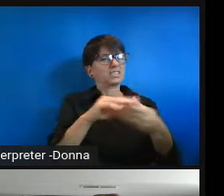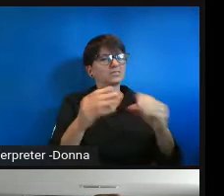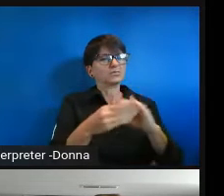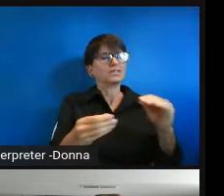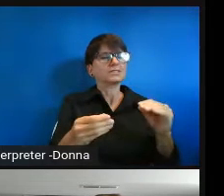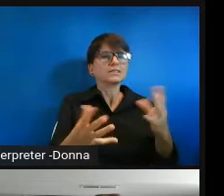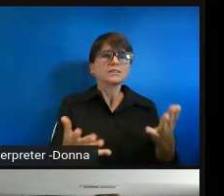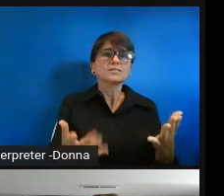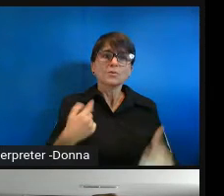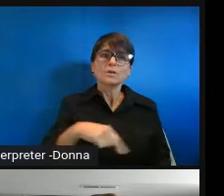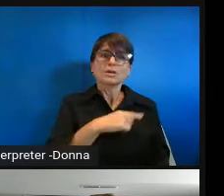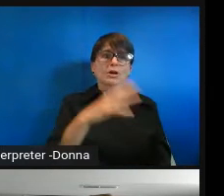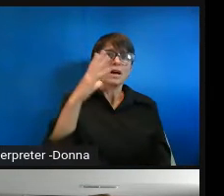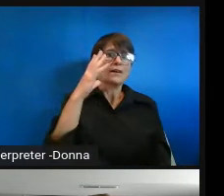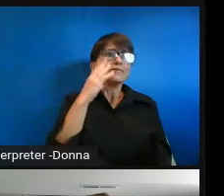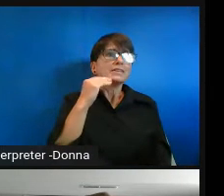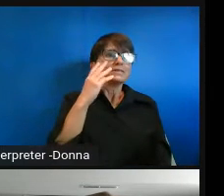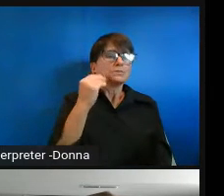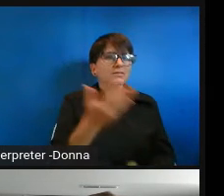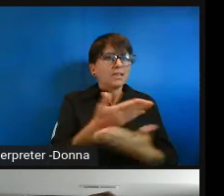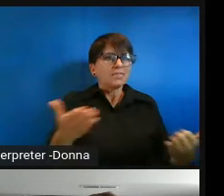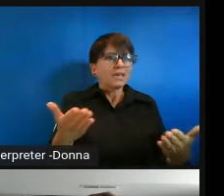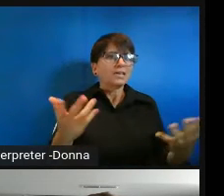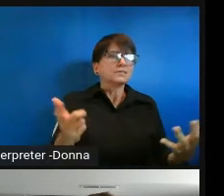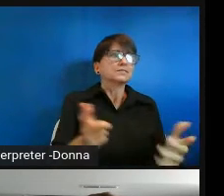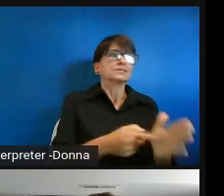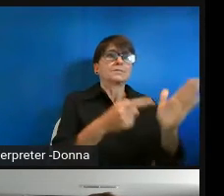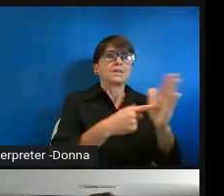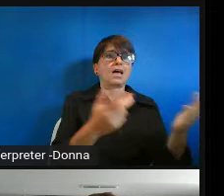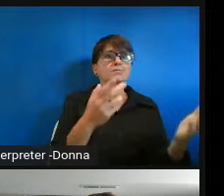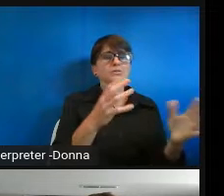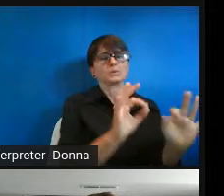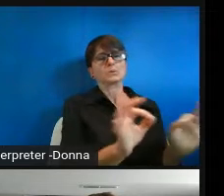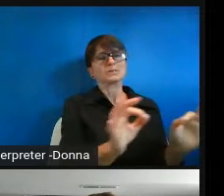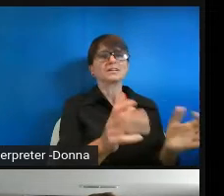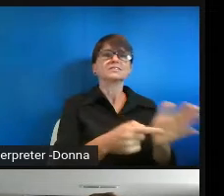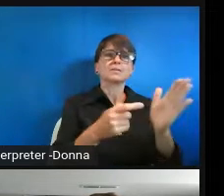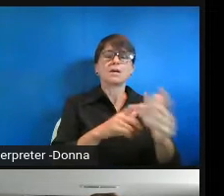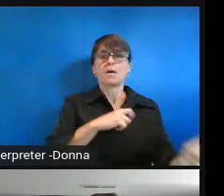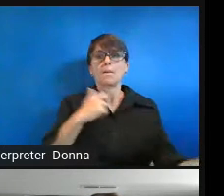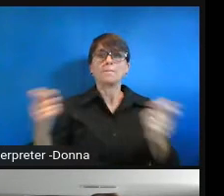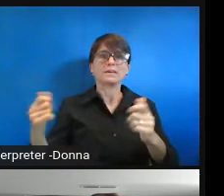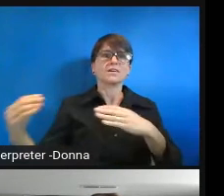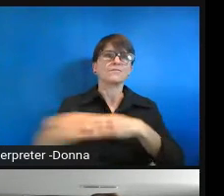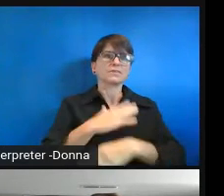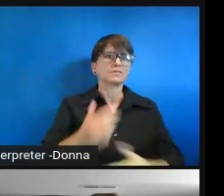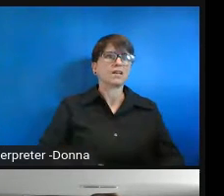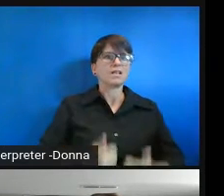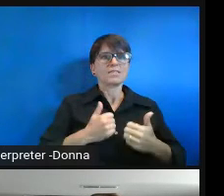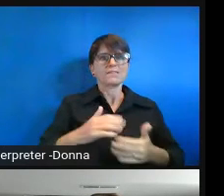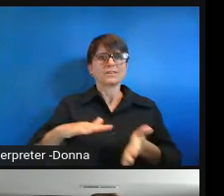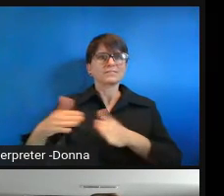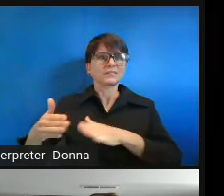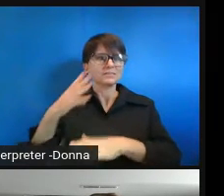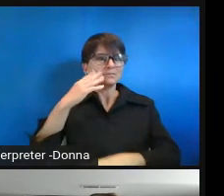through various small and sometimes dramatic experiences. Perhaps our vision or hearing is degrading, or in my case,